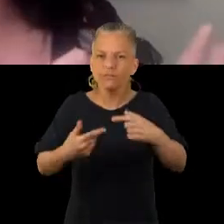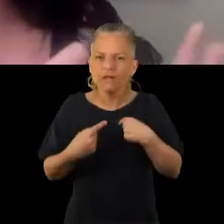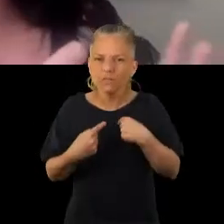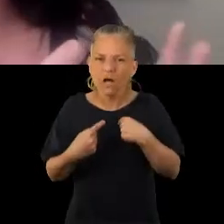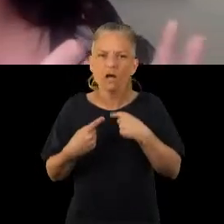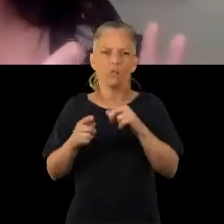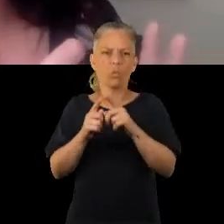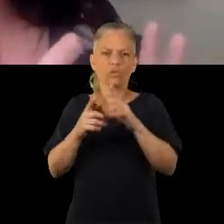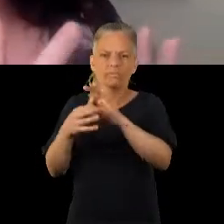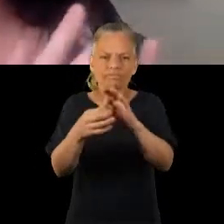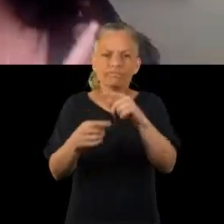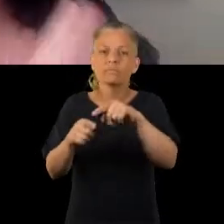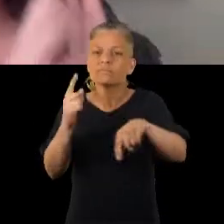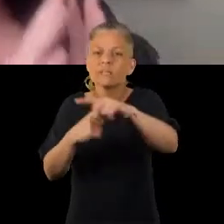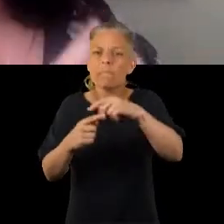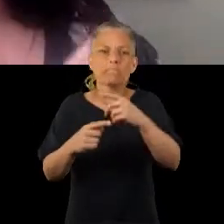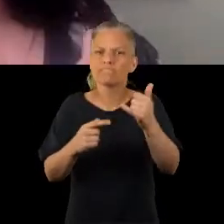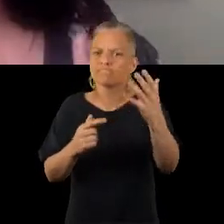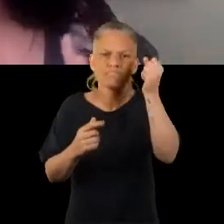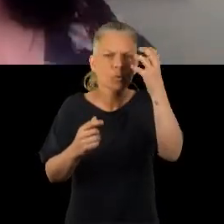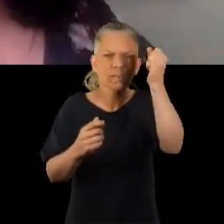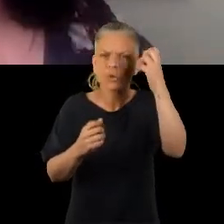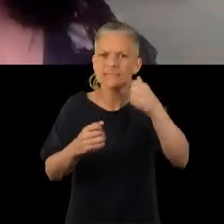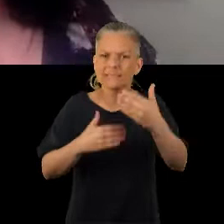know what your role is and what you’re doing. They had real difficulty in understanding peer support